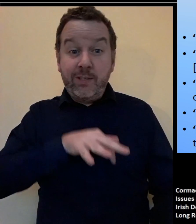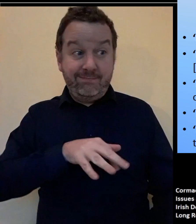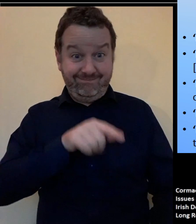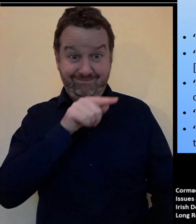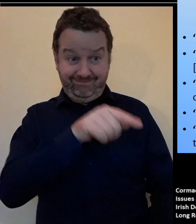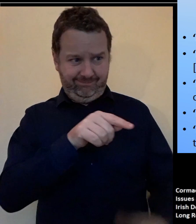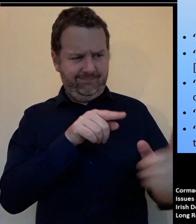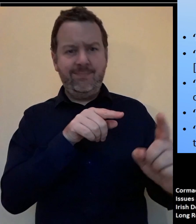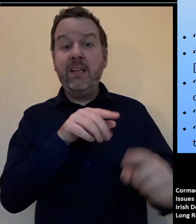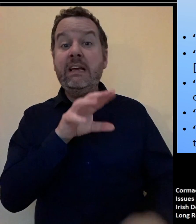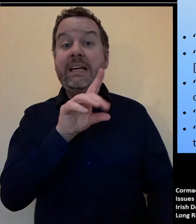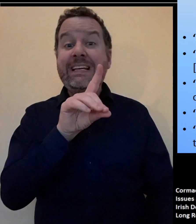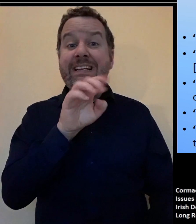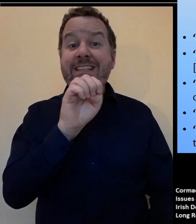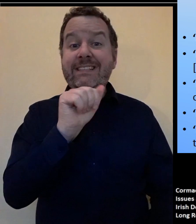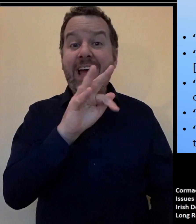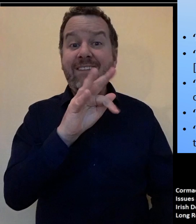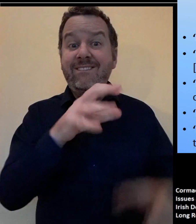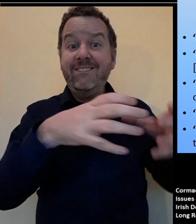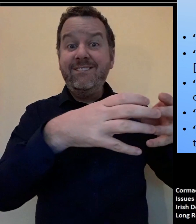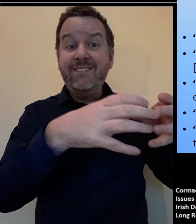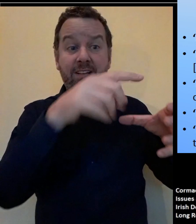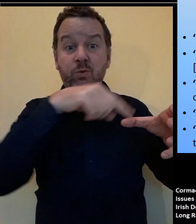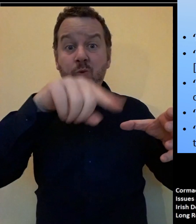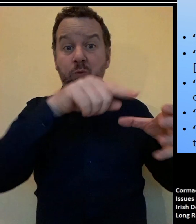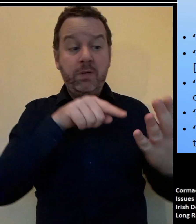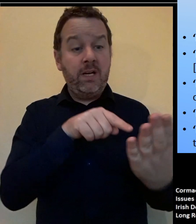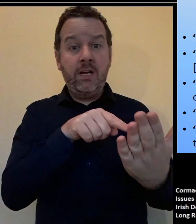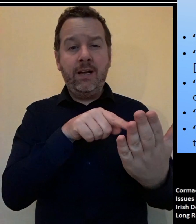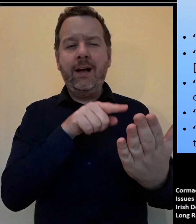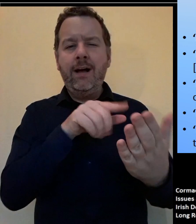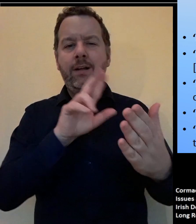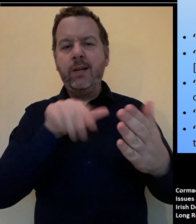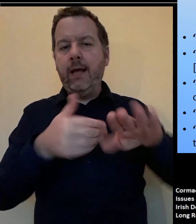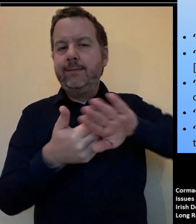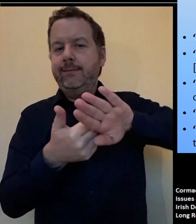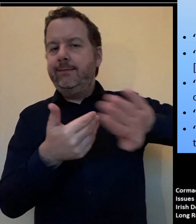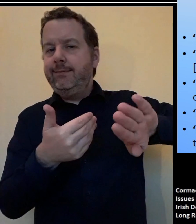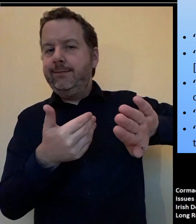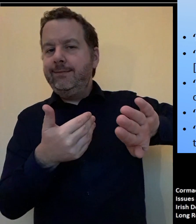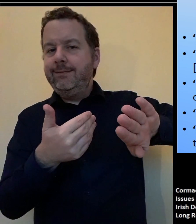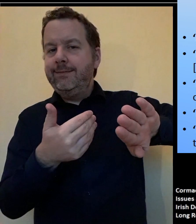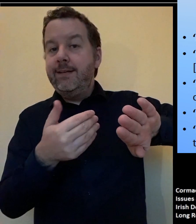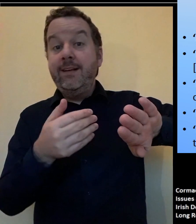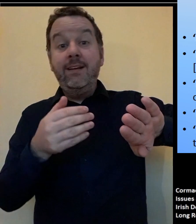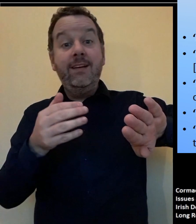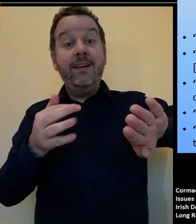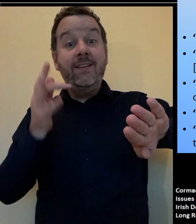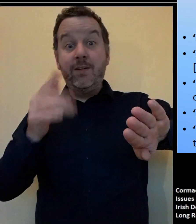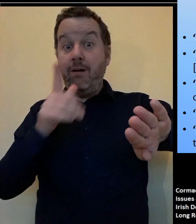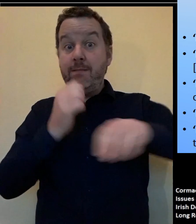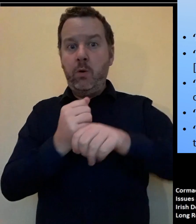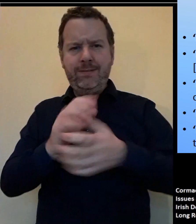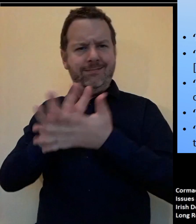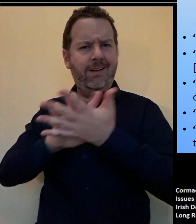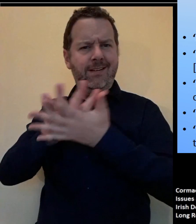ironically enough, this is the one category we could safely exclude from consideration,